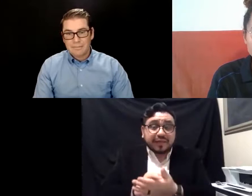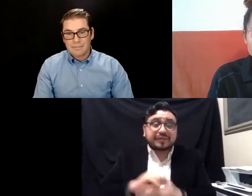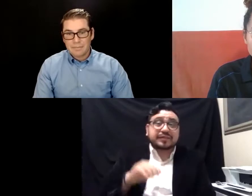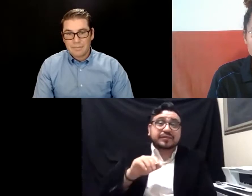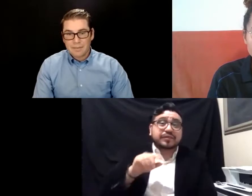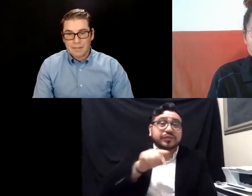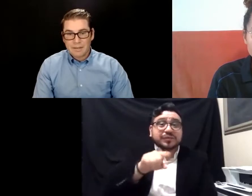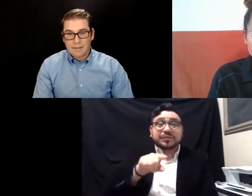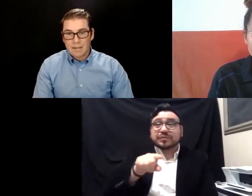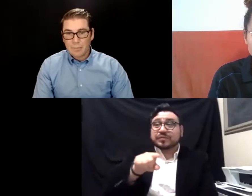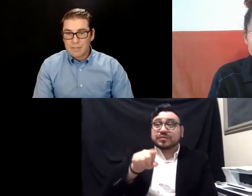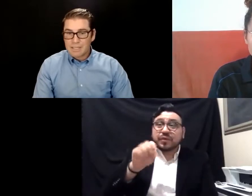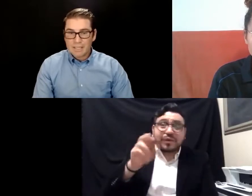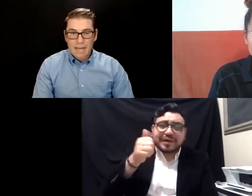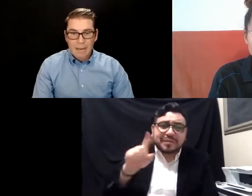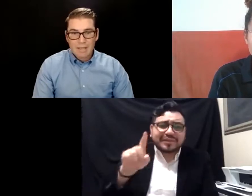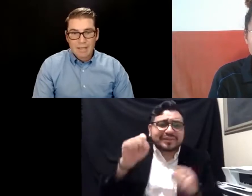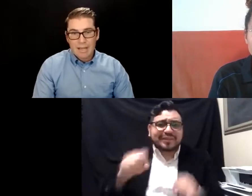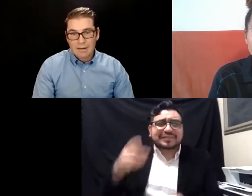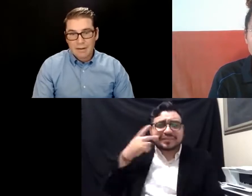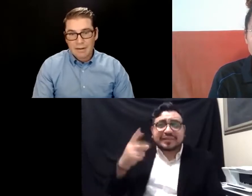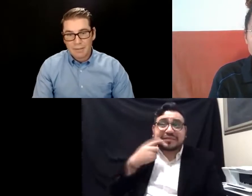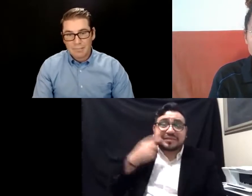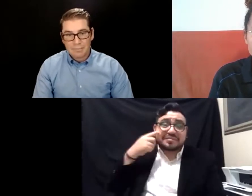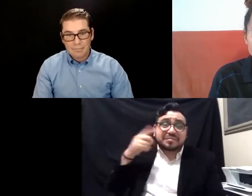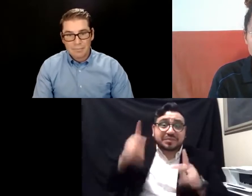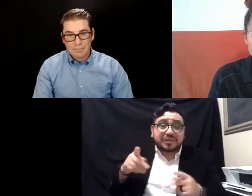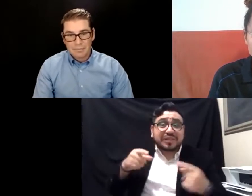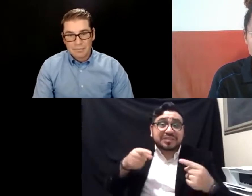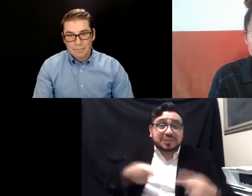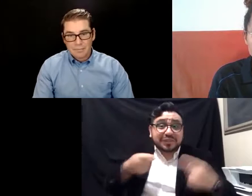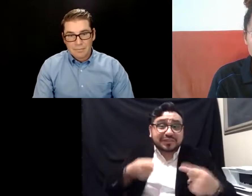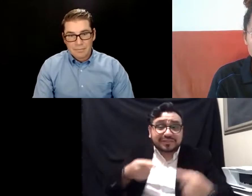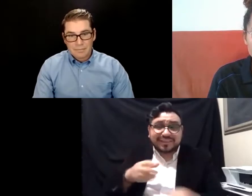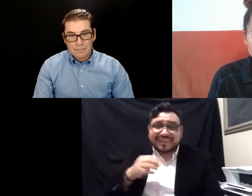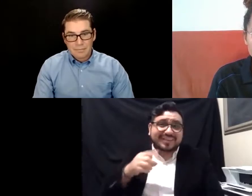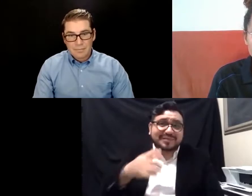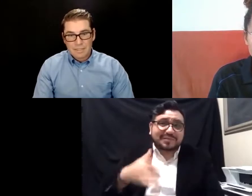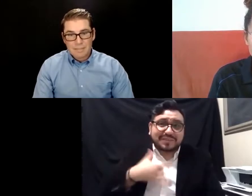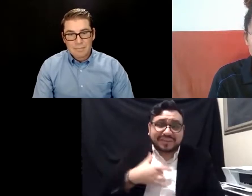And worse, things can happen than that.